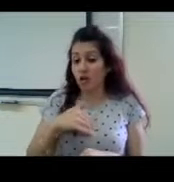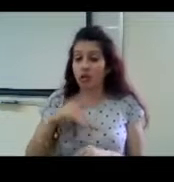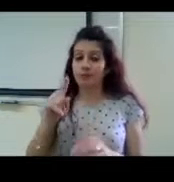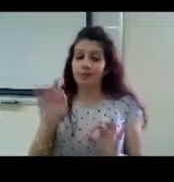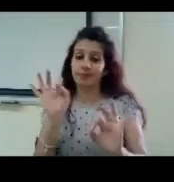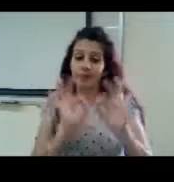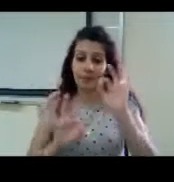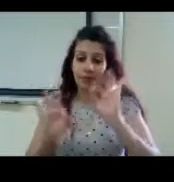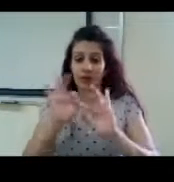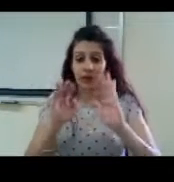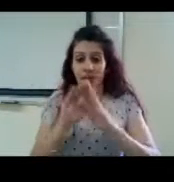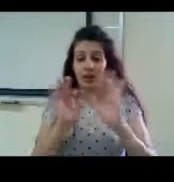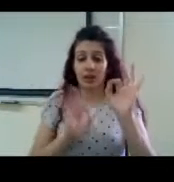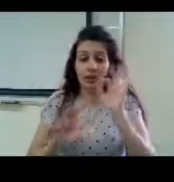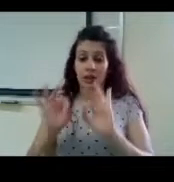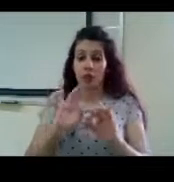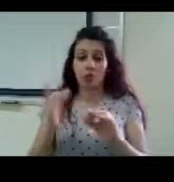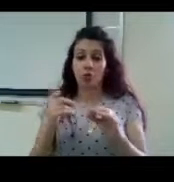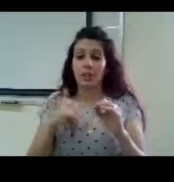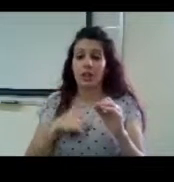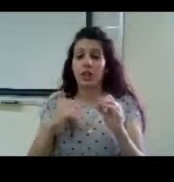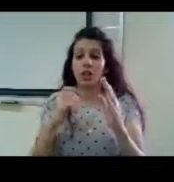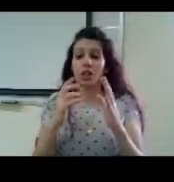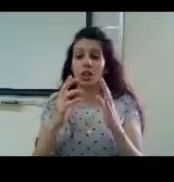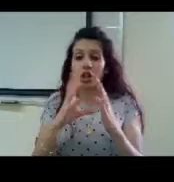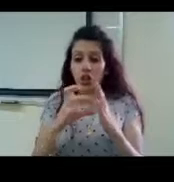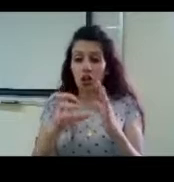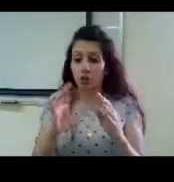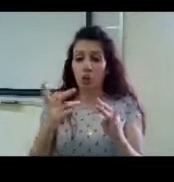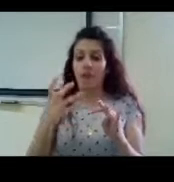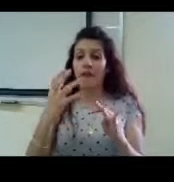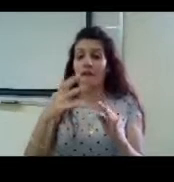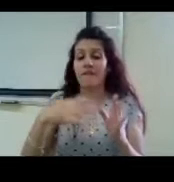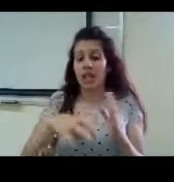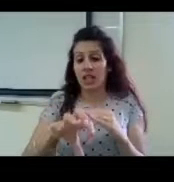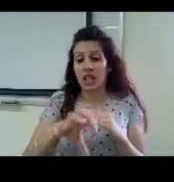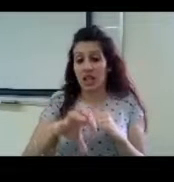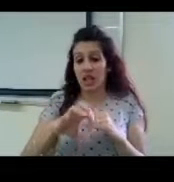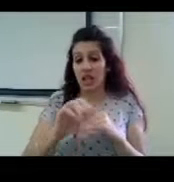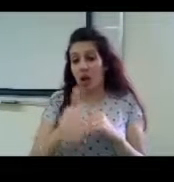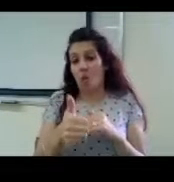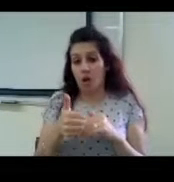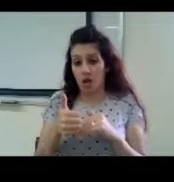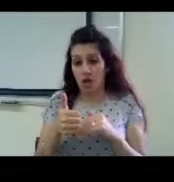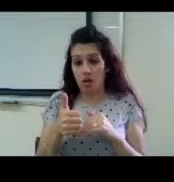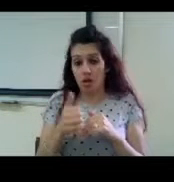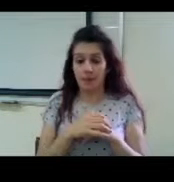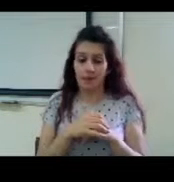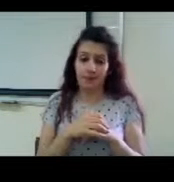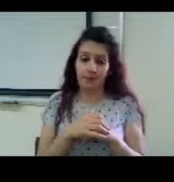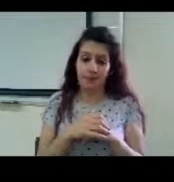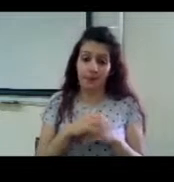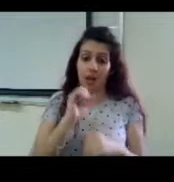sickly test ye first de Rossi and a well the Taliban assume what Alaba alma